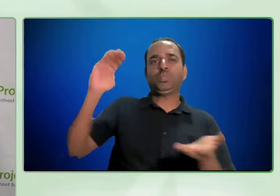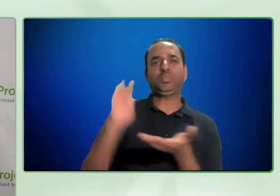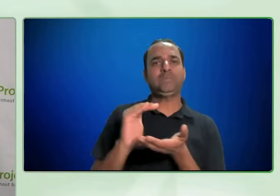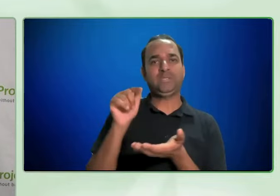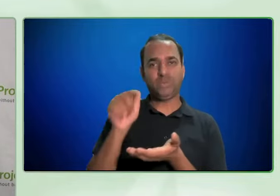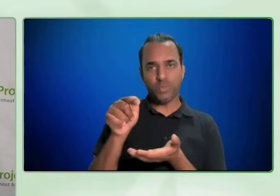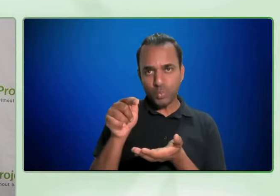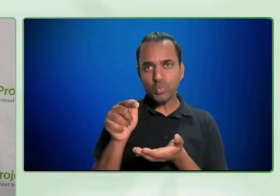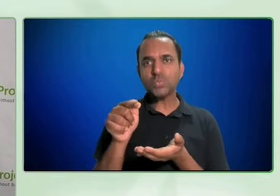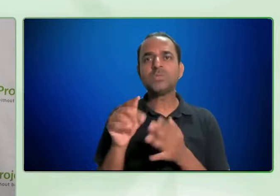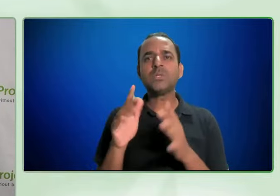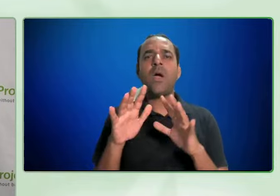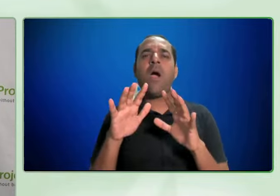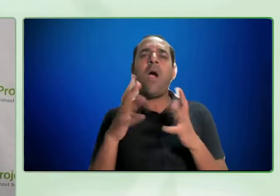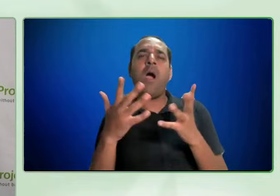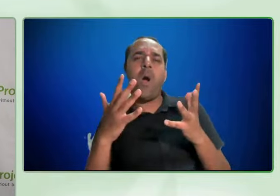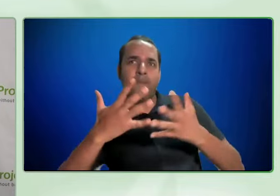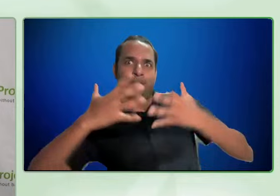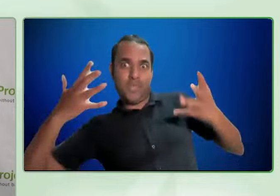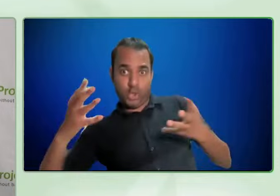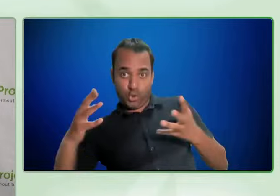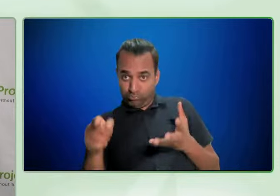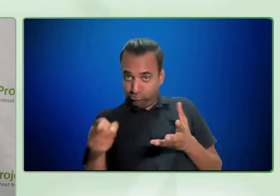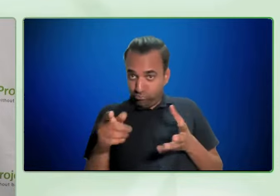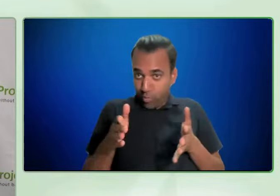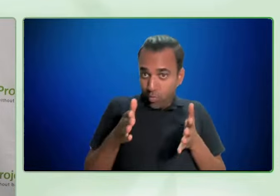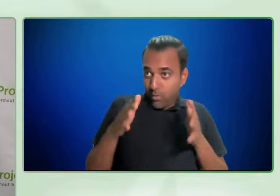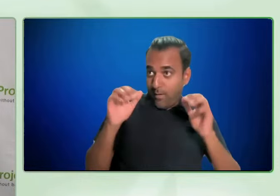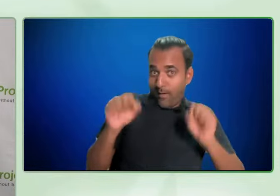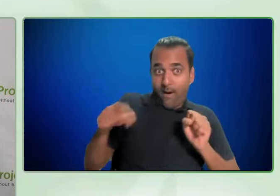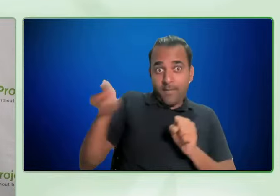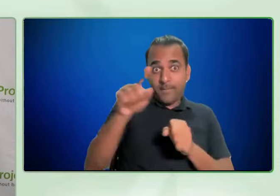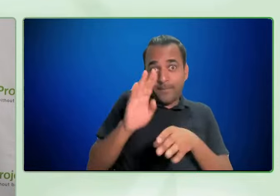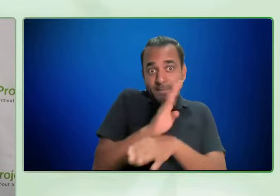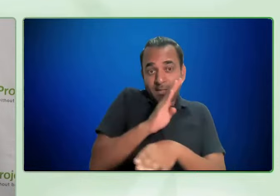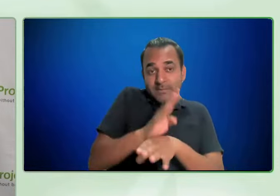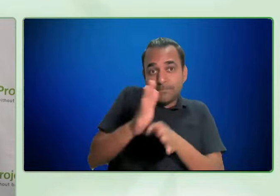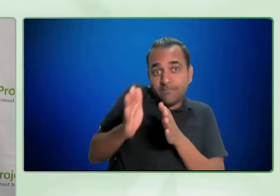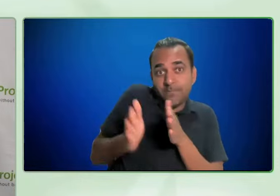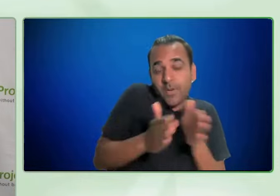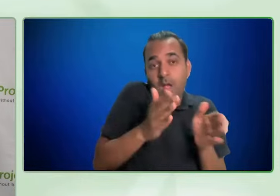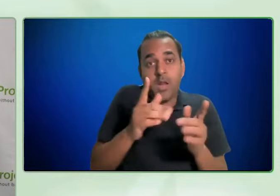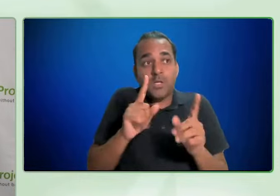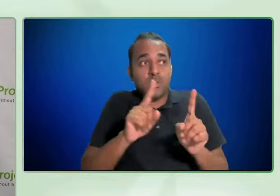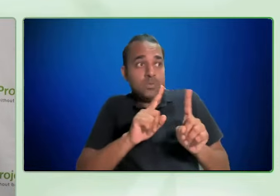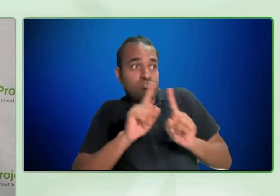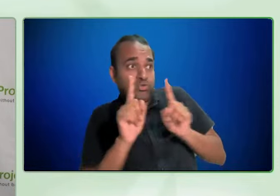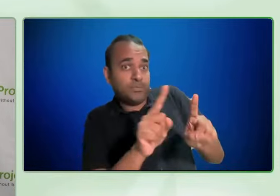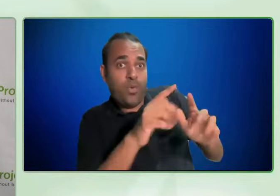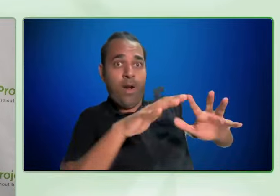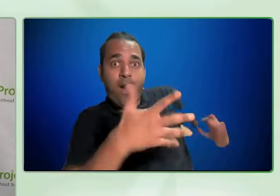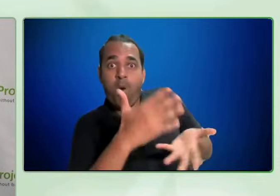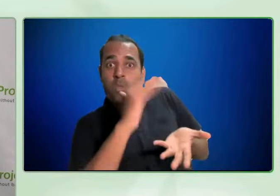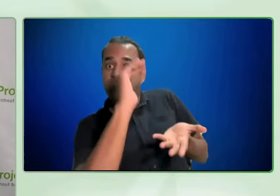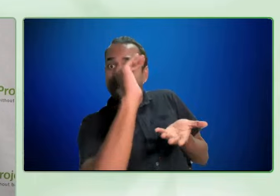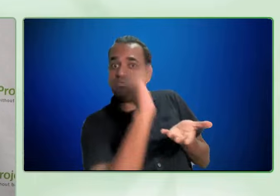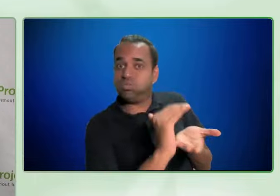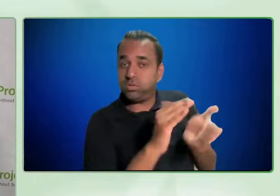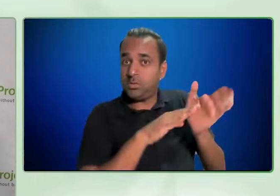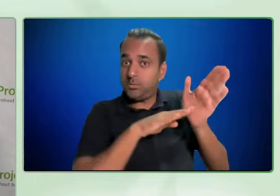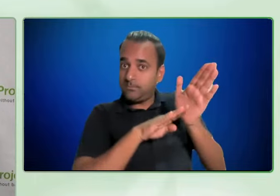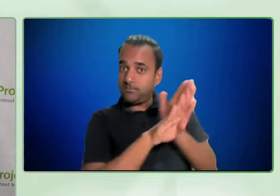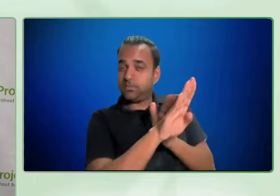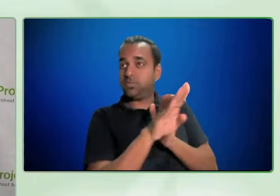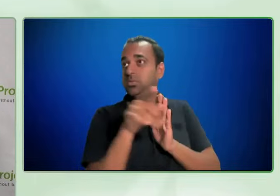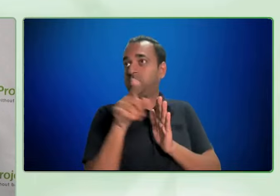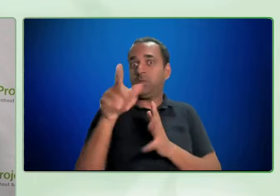I am hoping as a program like ATHENA and the teacher access program in the US, I am hoping